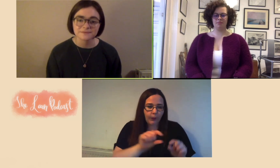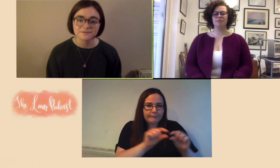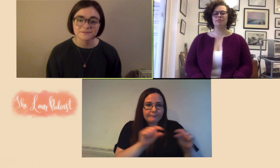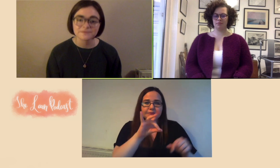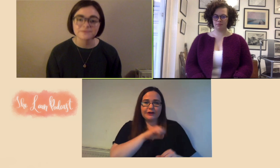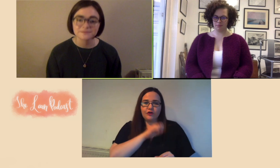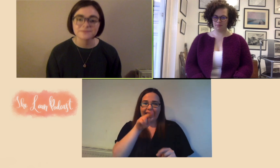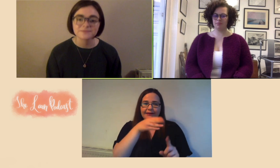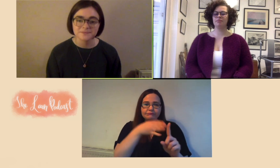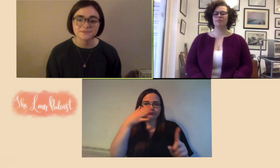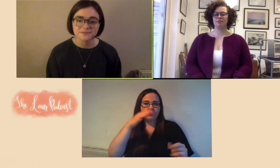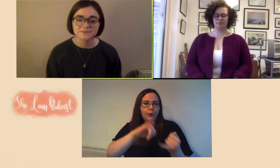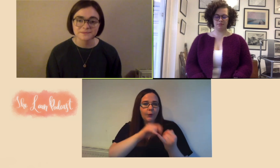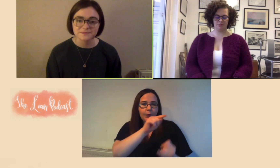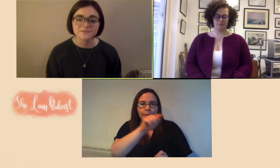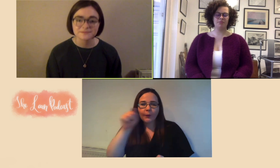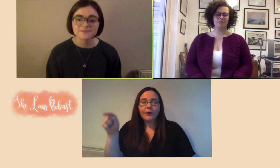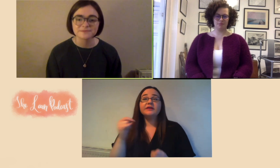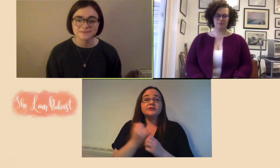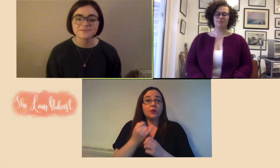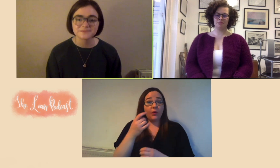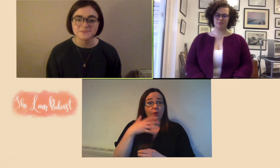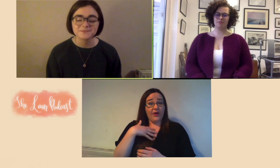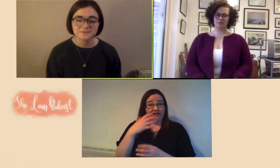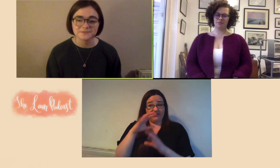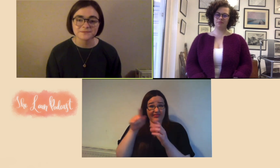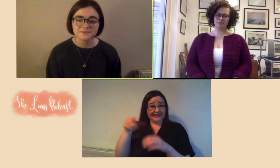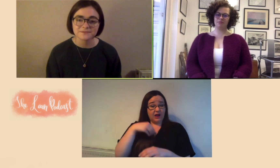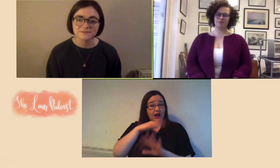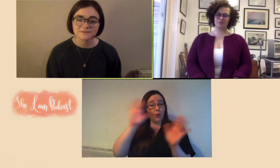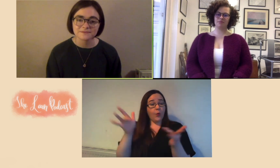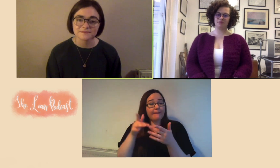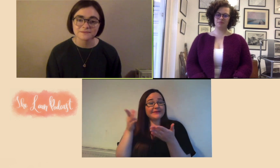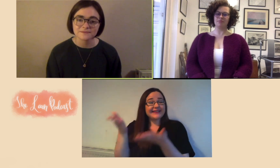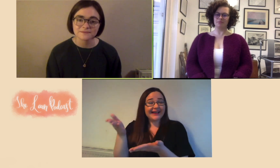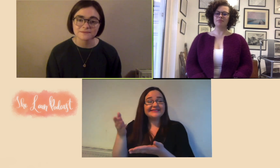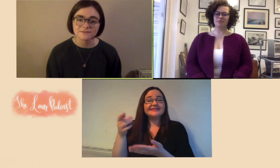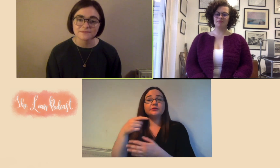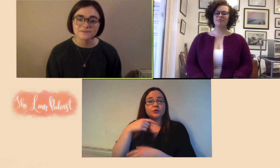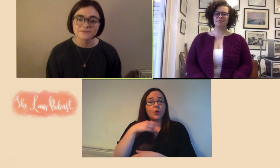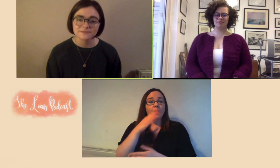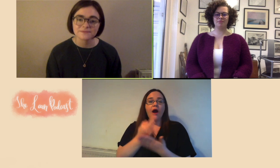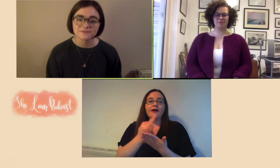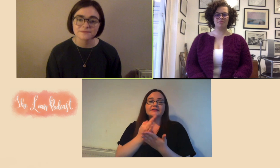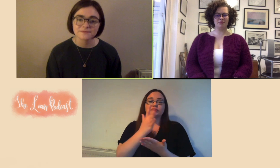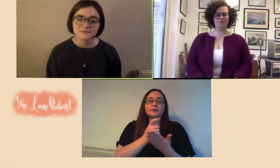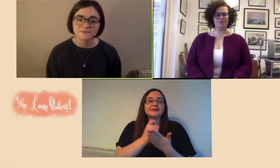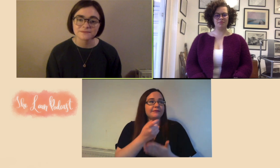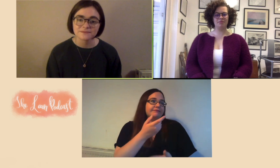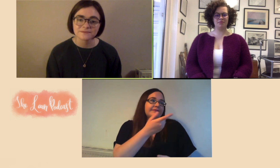about having a chair for the online meeting. If there's more than 10 people, what's necessary? How to have correct turn-taking.